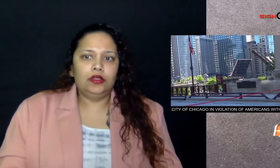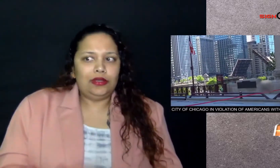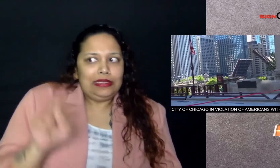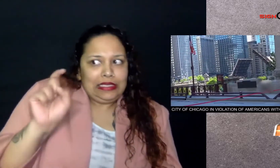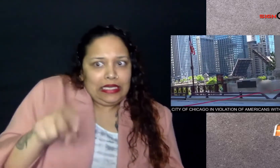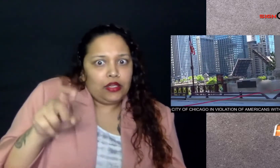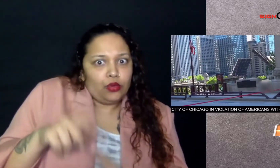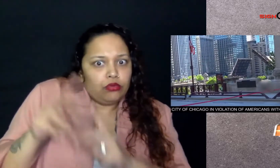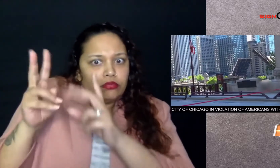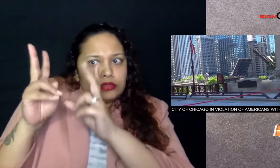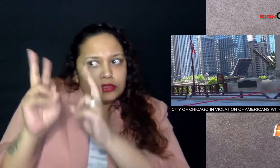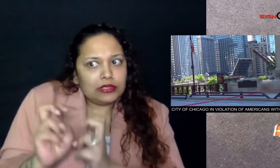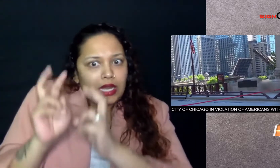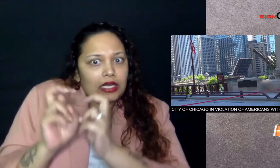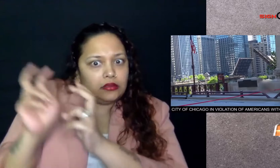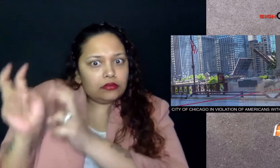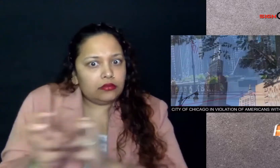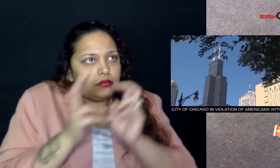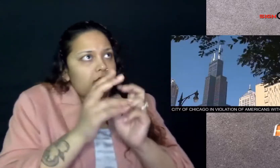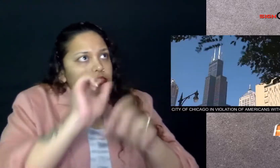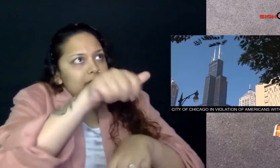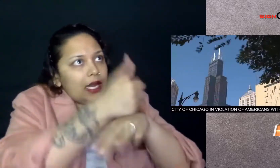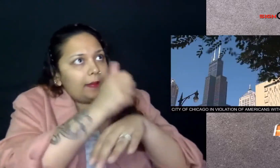it needed to install APS.